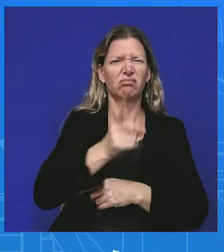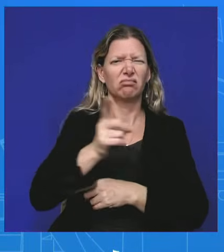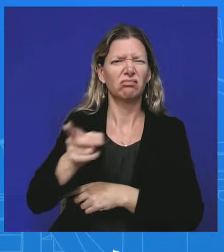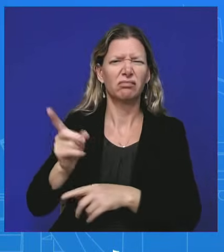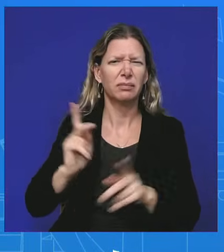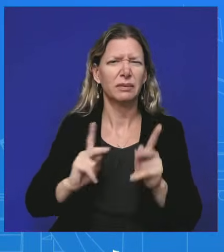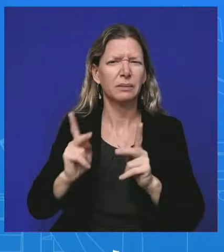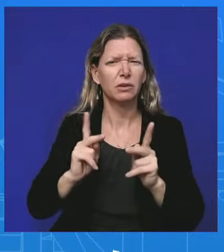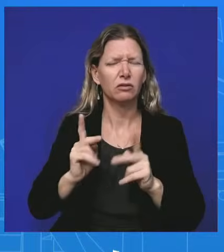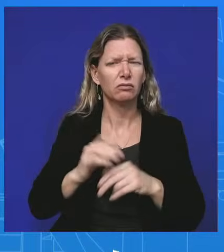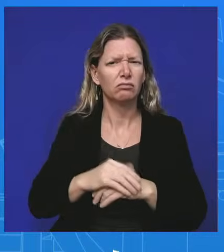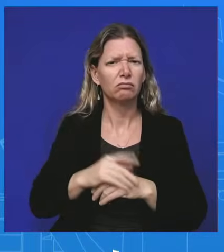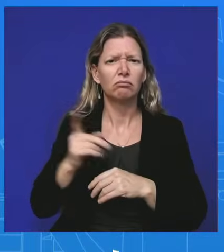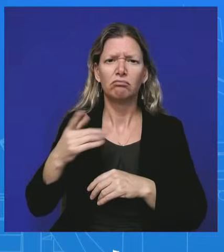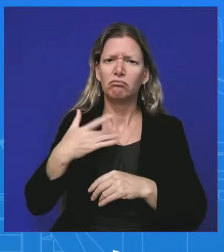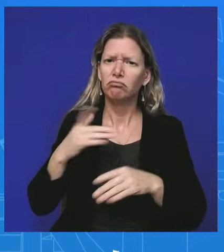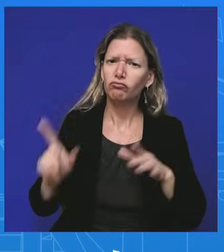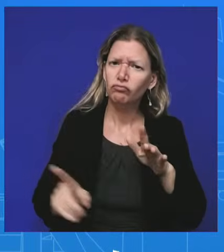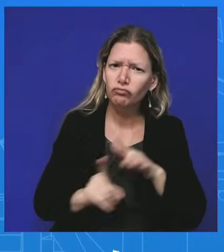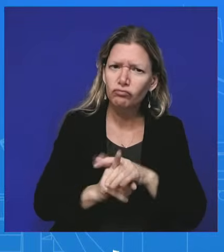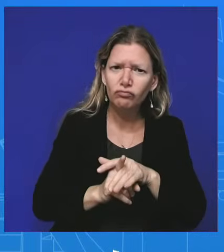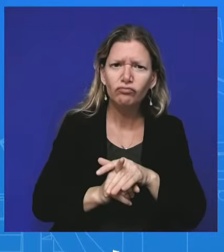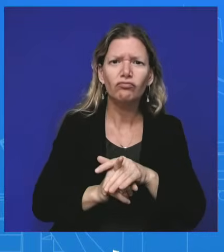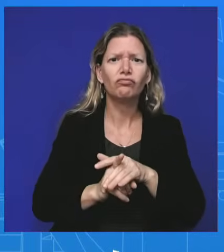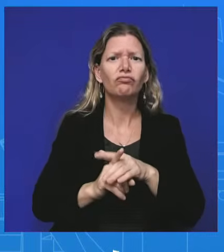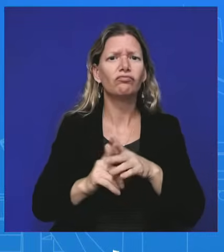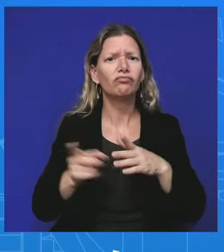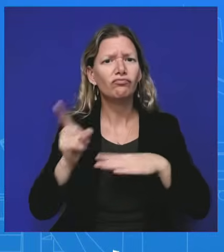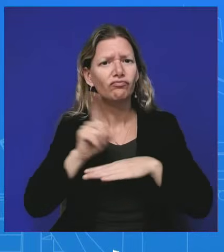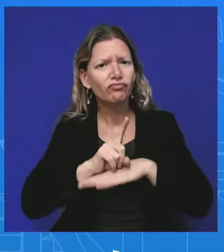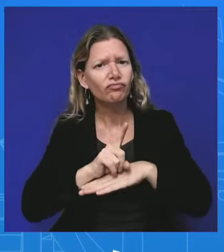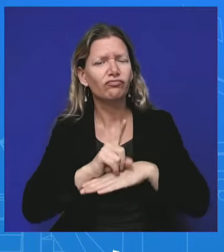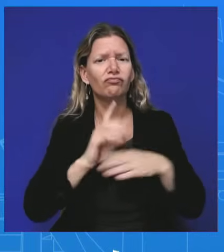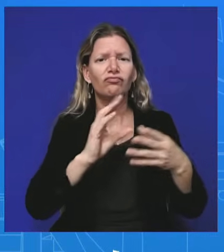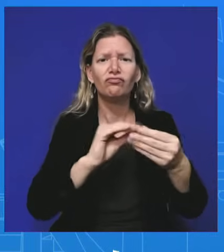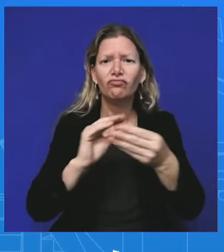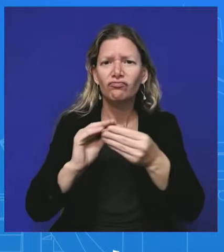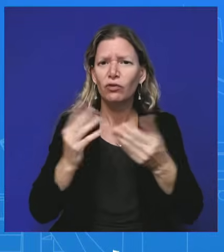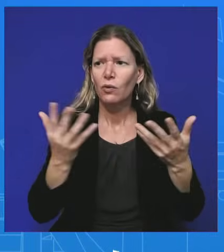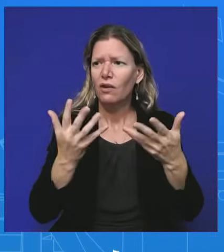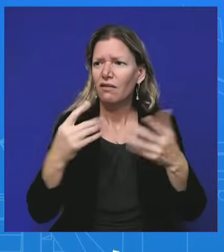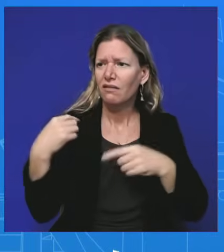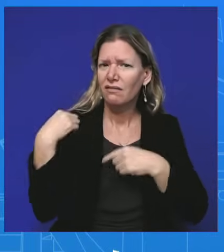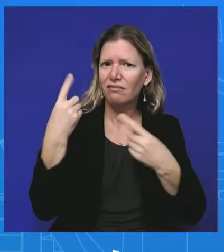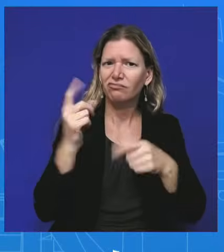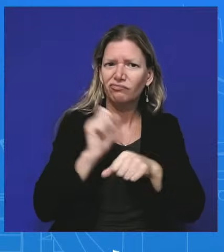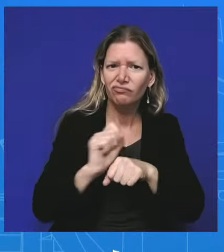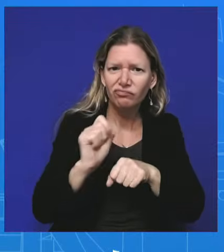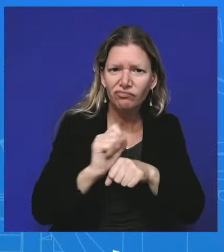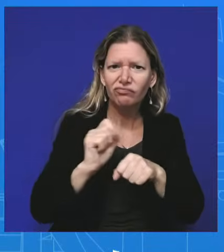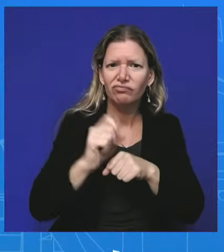how he's been working on their behalf, working to deliver for that community or for all Americans. I think that's important.